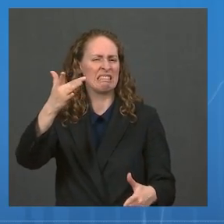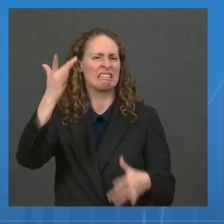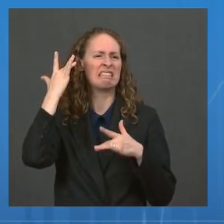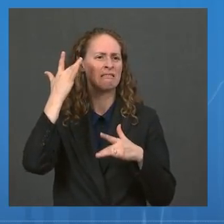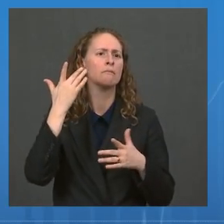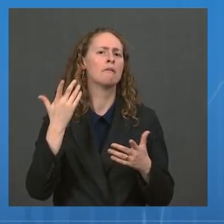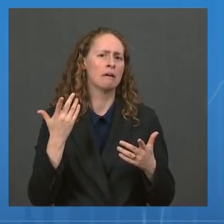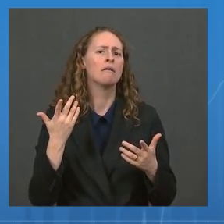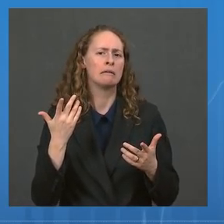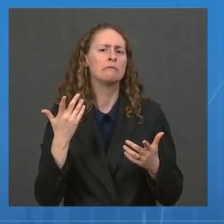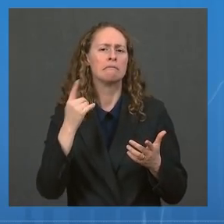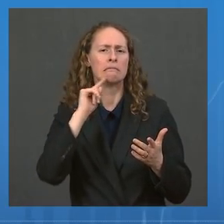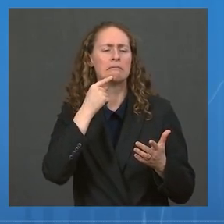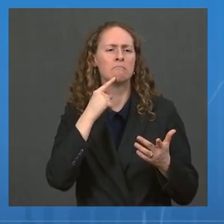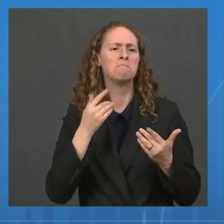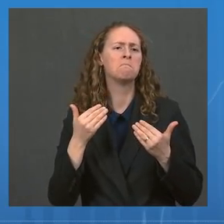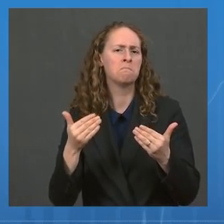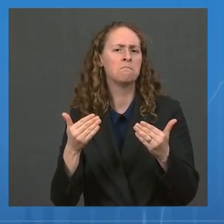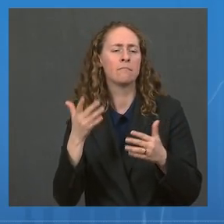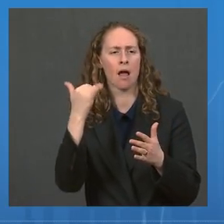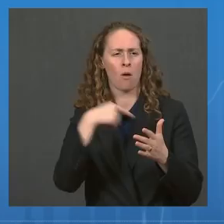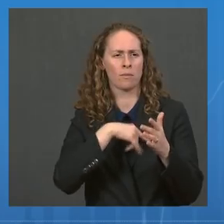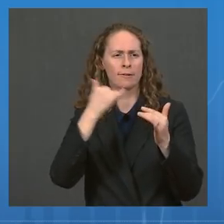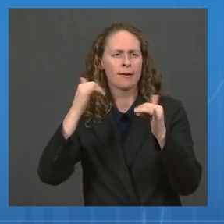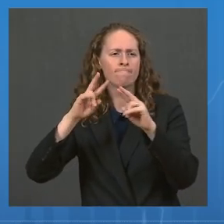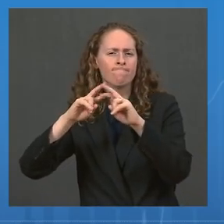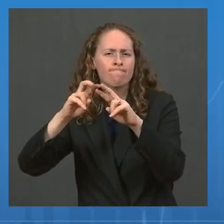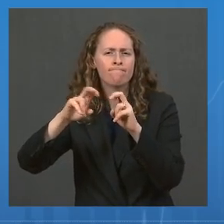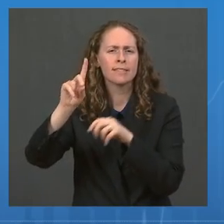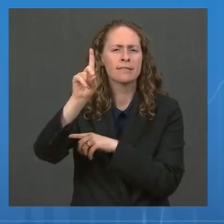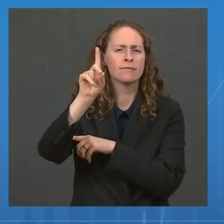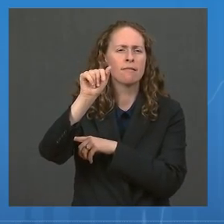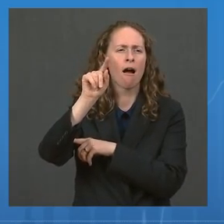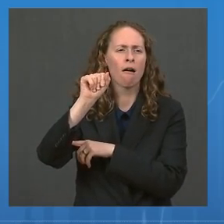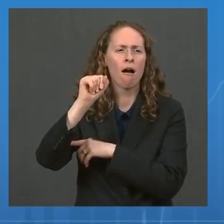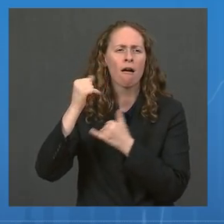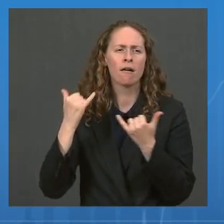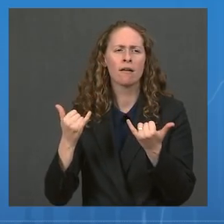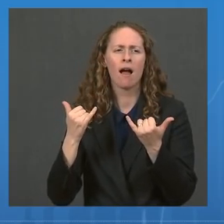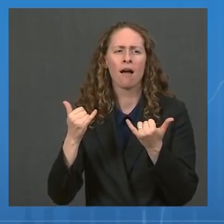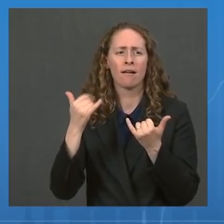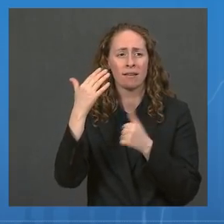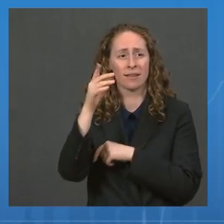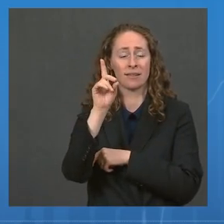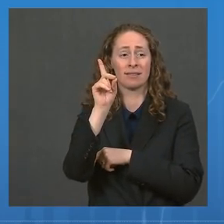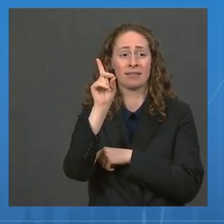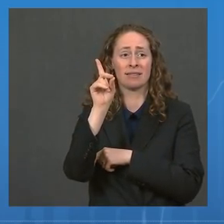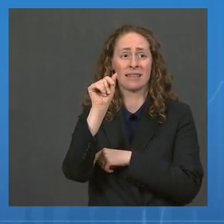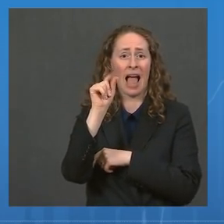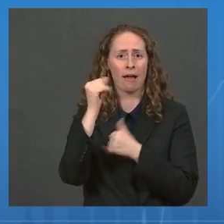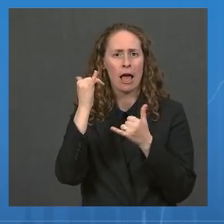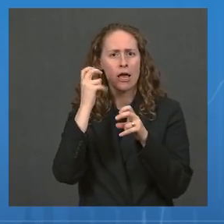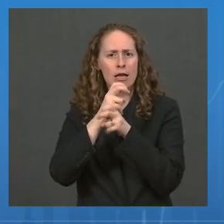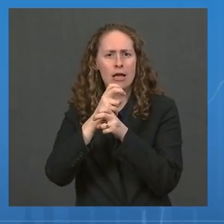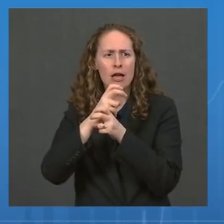We are starting to examine and see the data. The data are harder to parse out for those with underlying conditions.